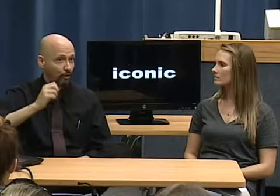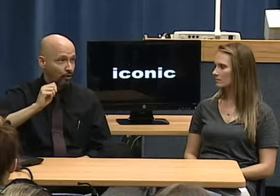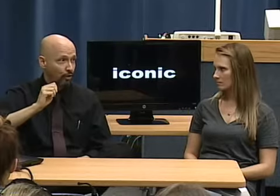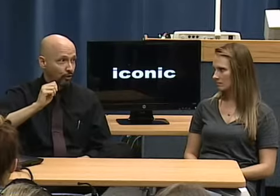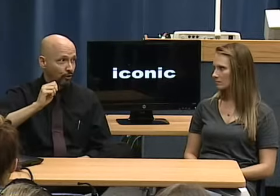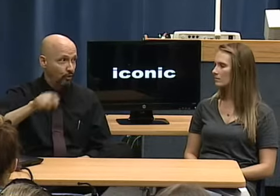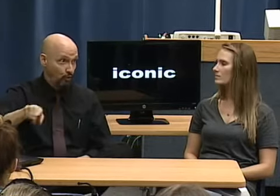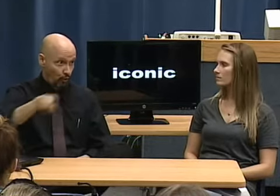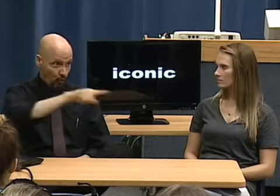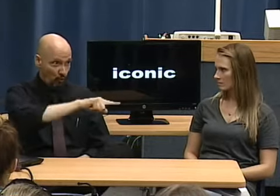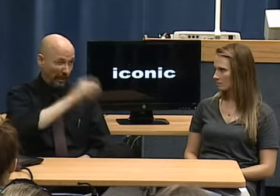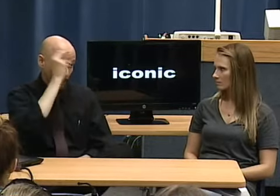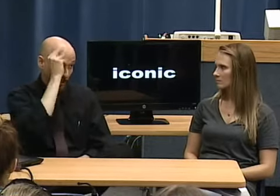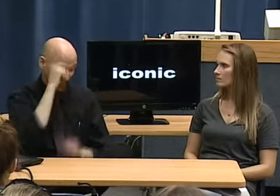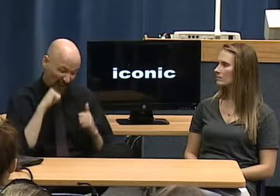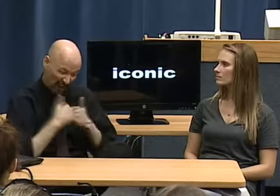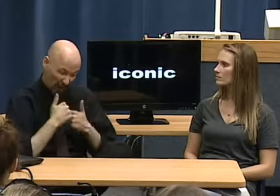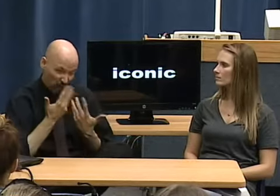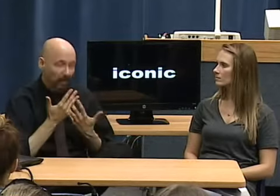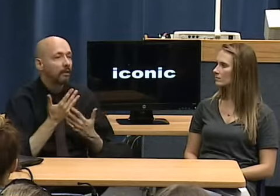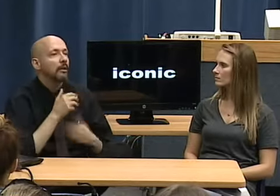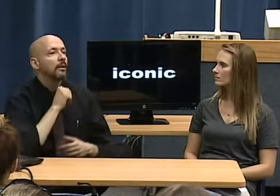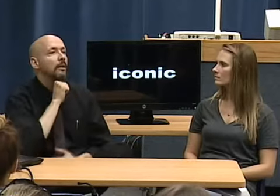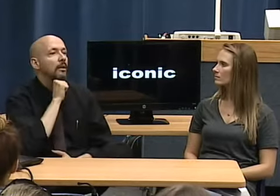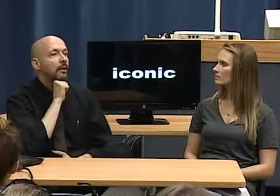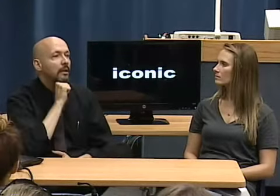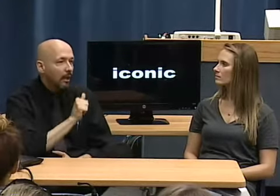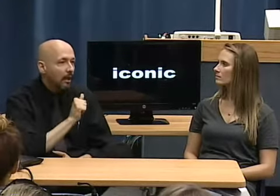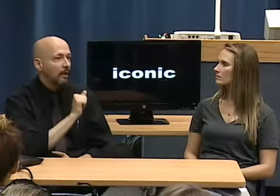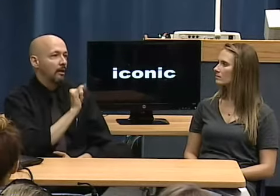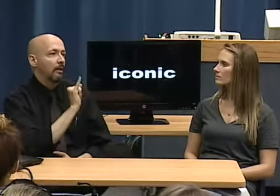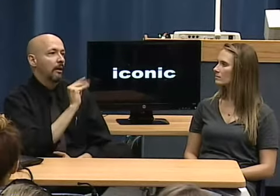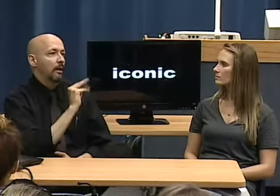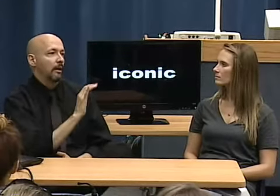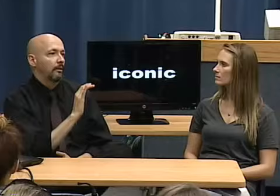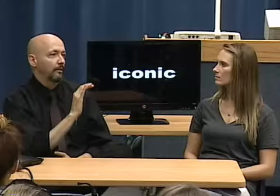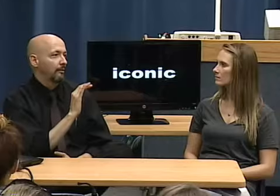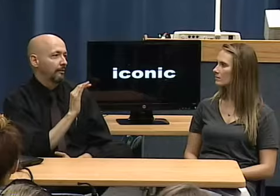you all to think on this challenge: not iconic.